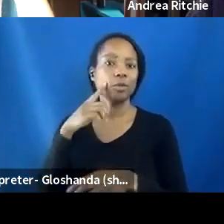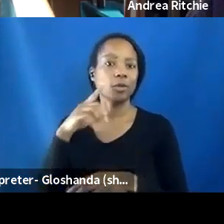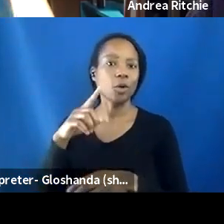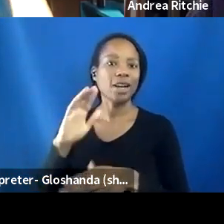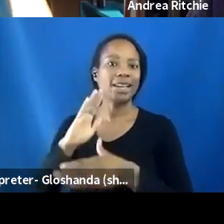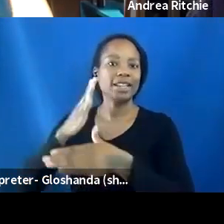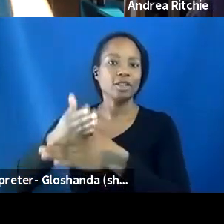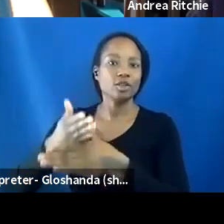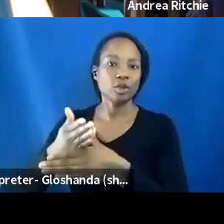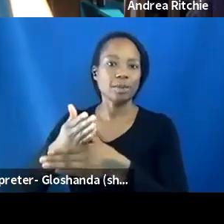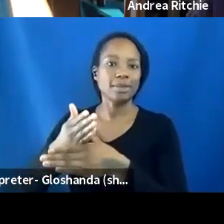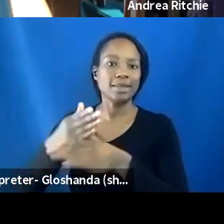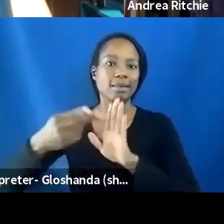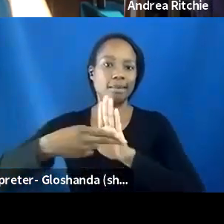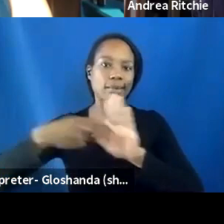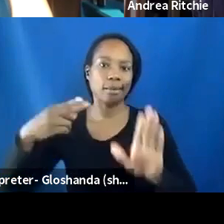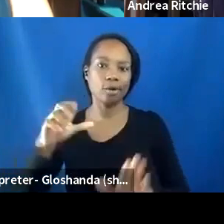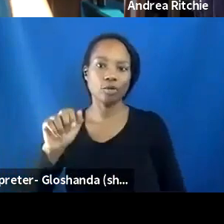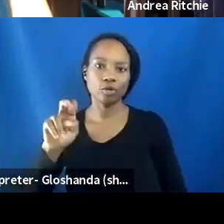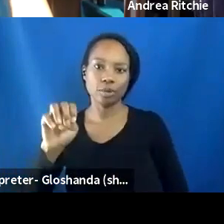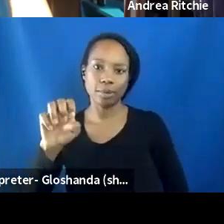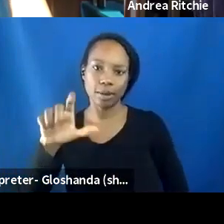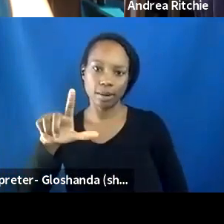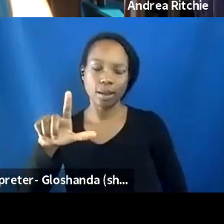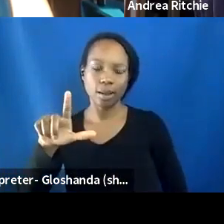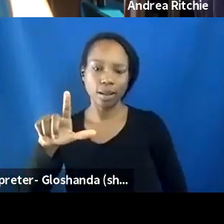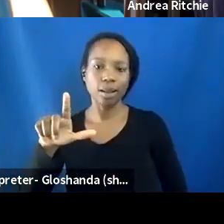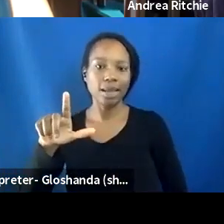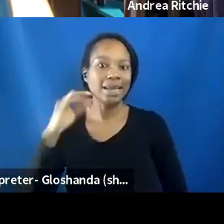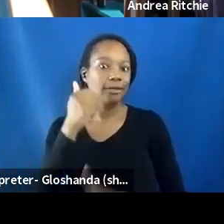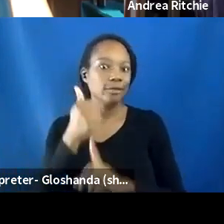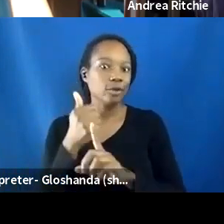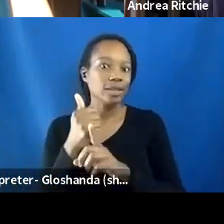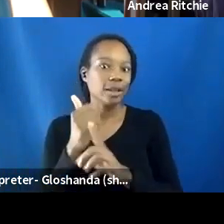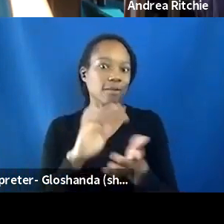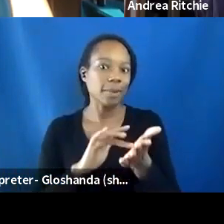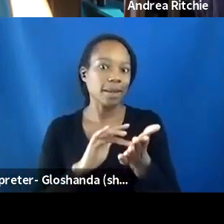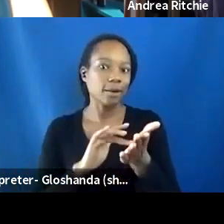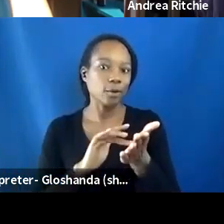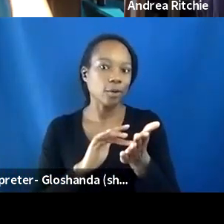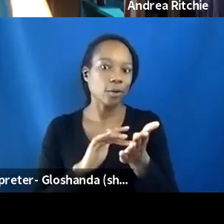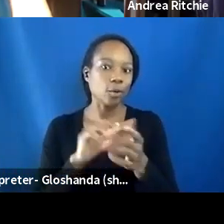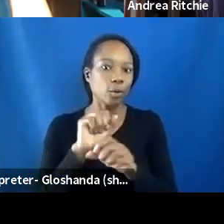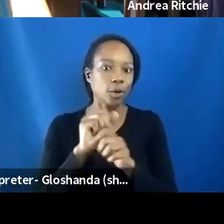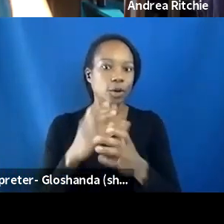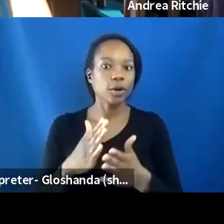please reach out at interruptingcriminalization.com because we are